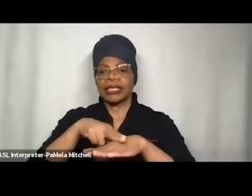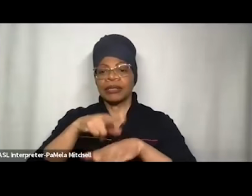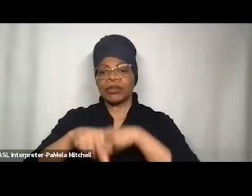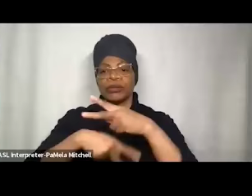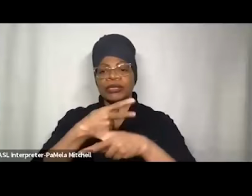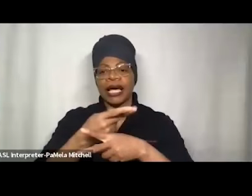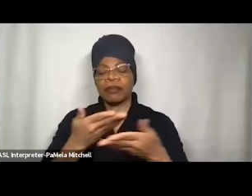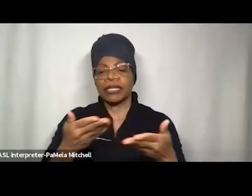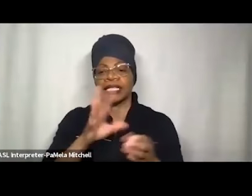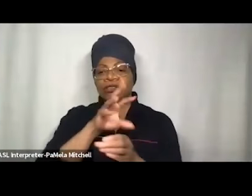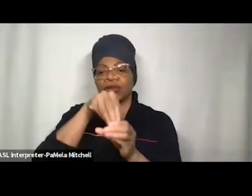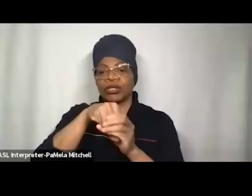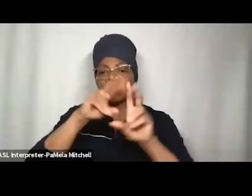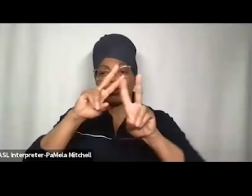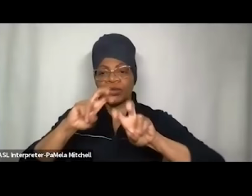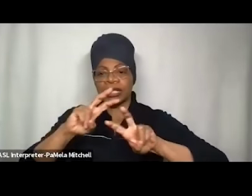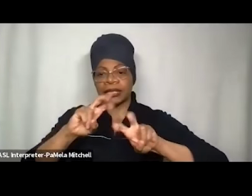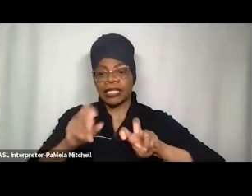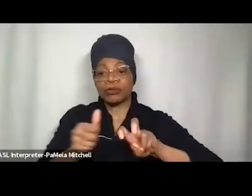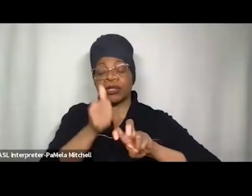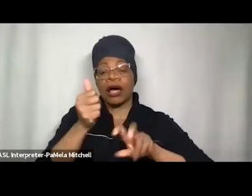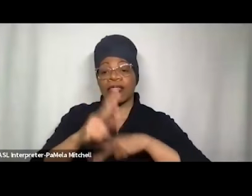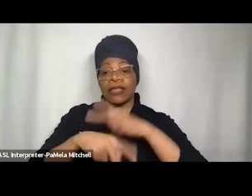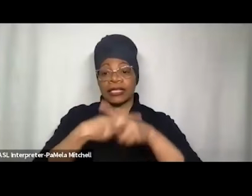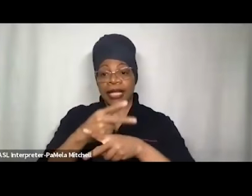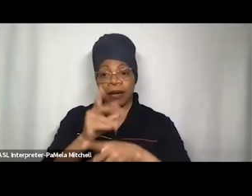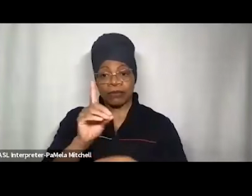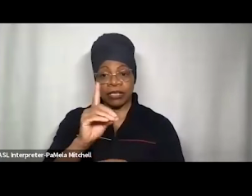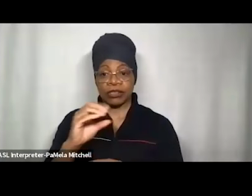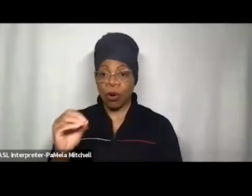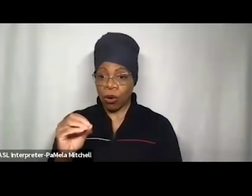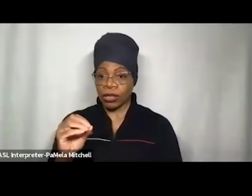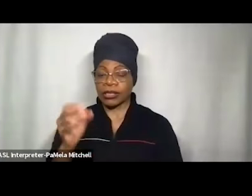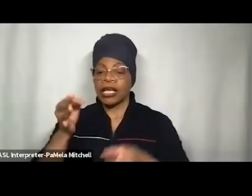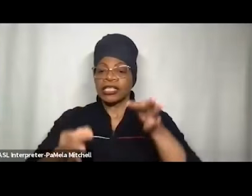for people with other types of disorders as well, justice system involvement history,